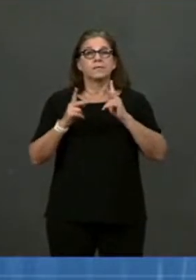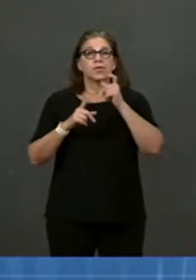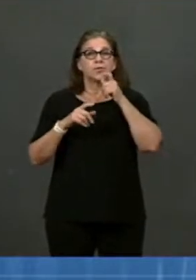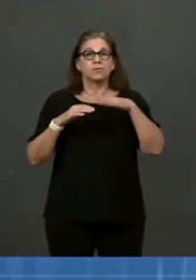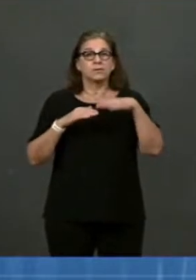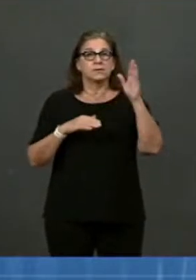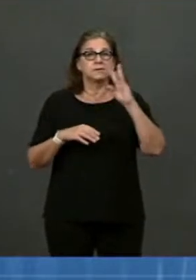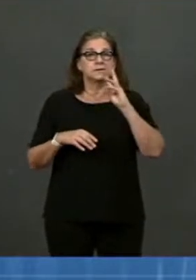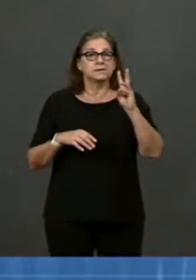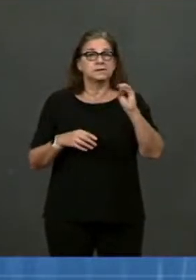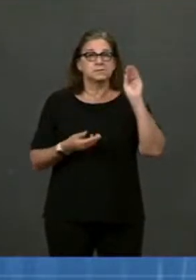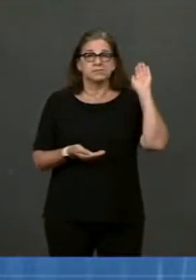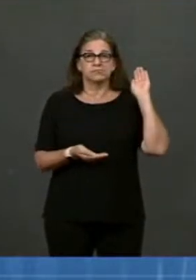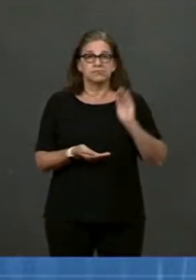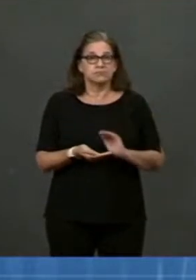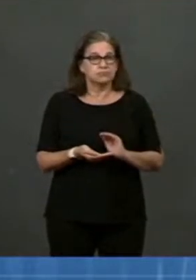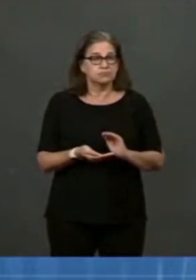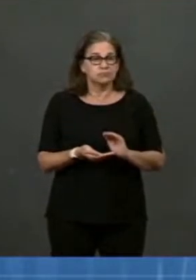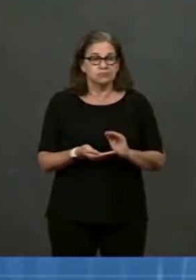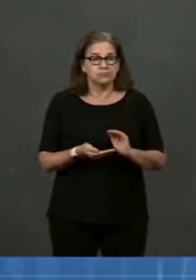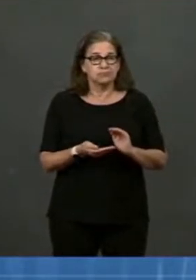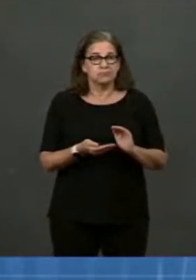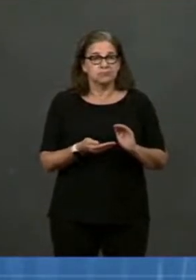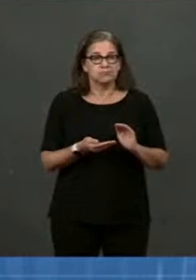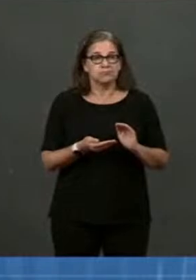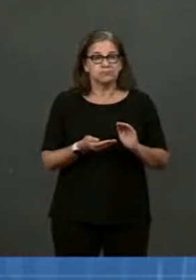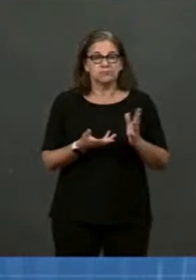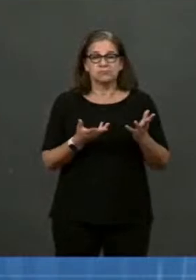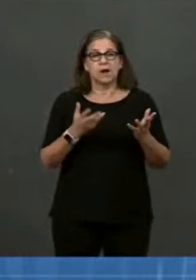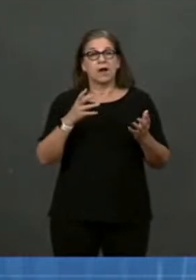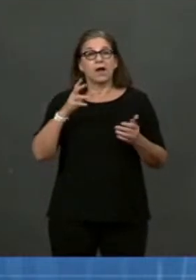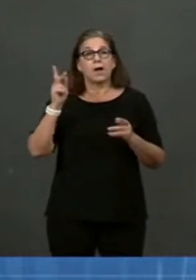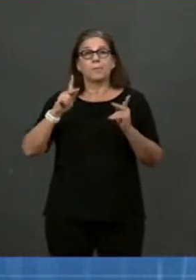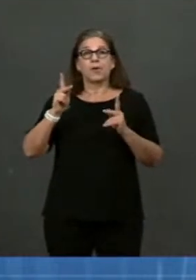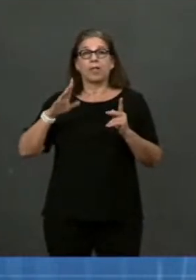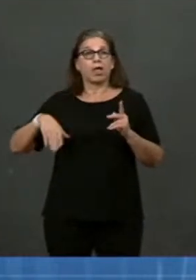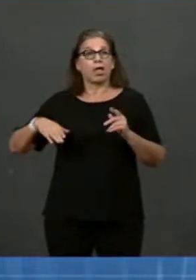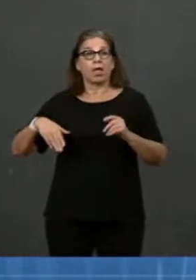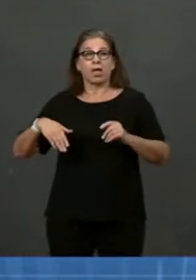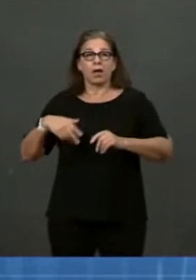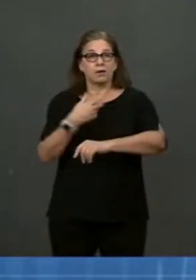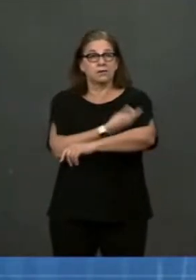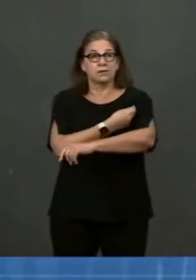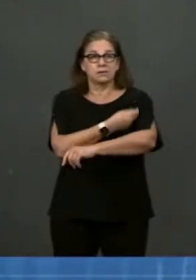OLD AND MORE THAN A 22 FOLD